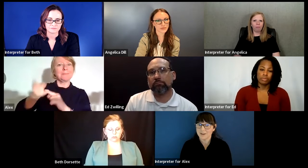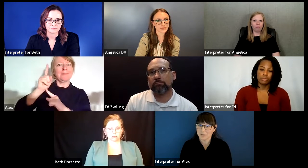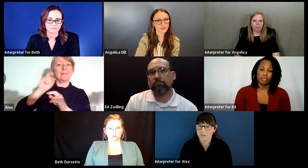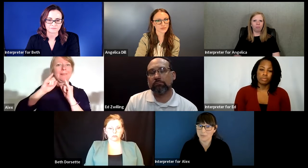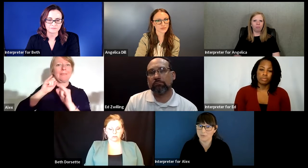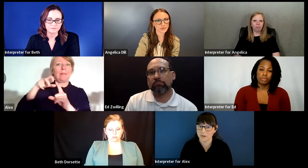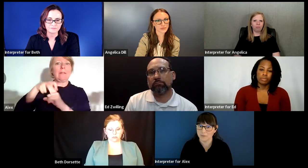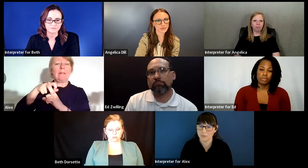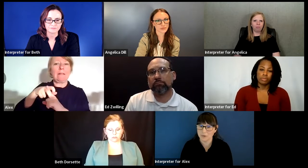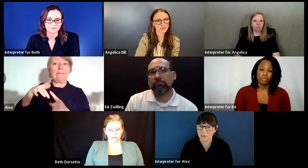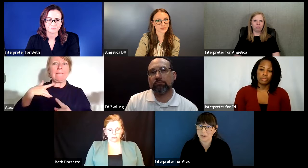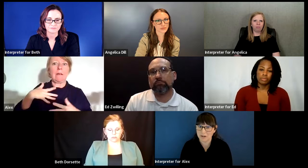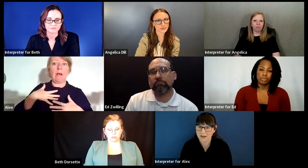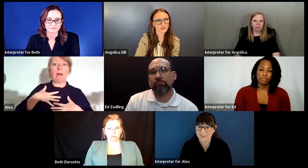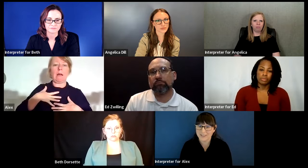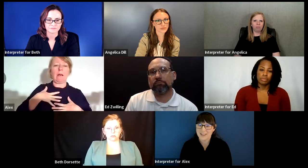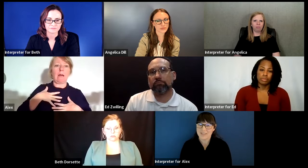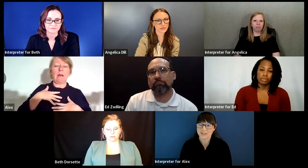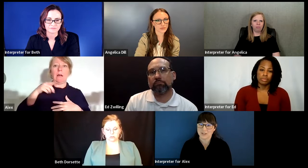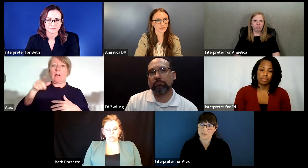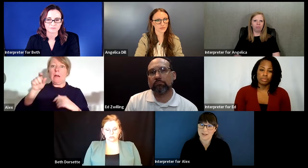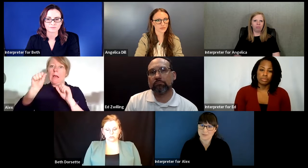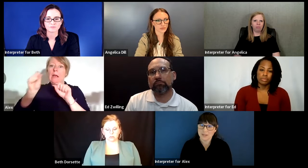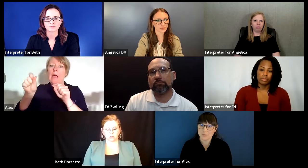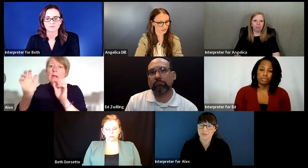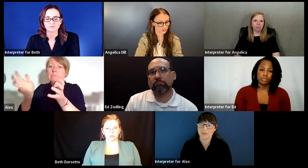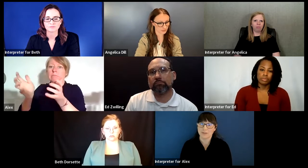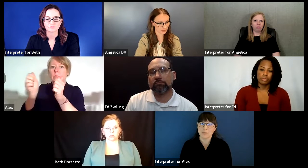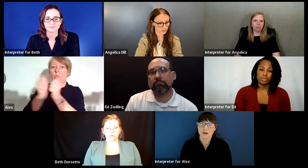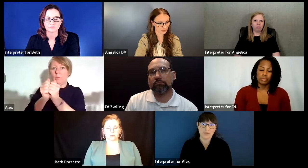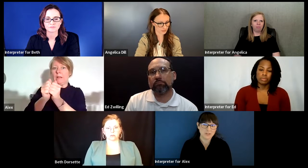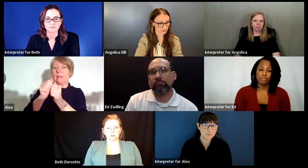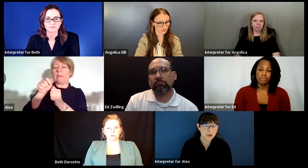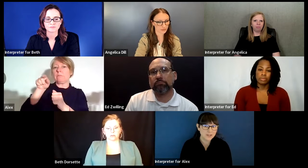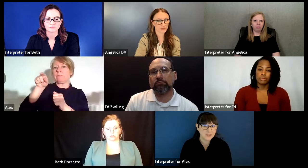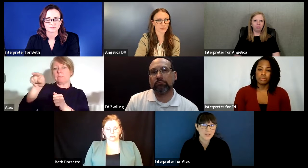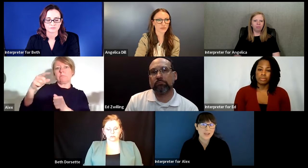ask, hey, are you available for an interview tomorrow at 1:00 o'clock and that's a little bit last minute. You may feel on the spot.